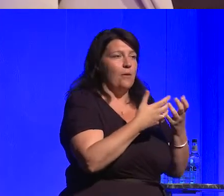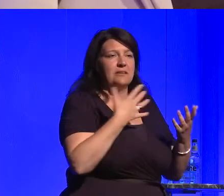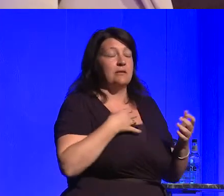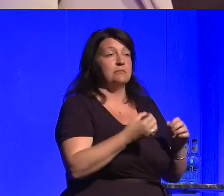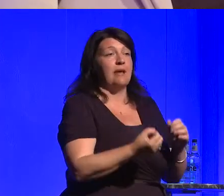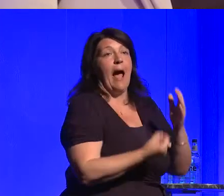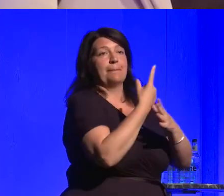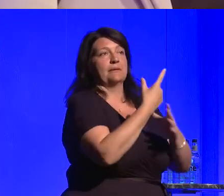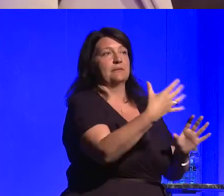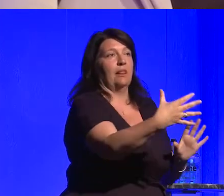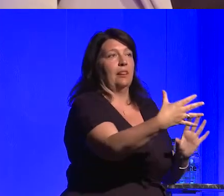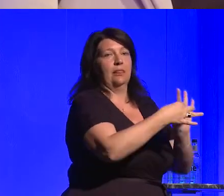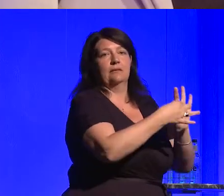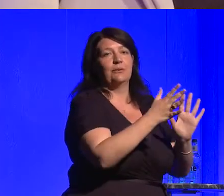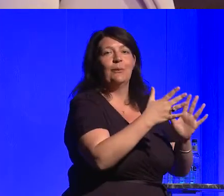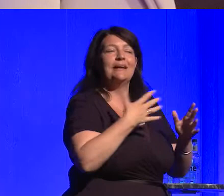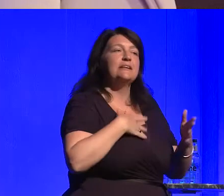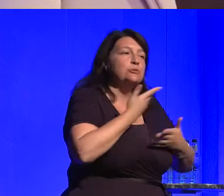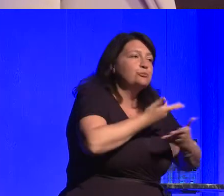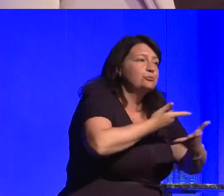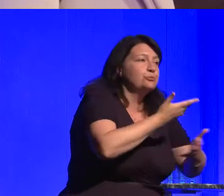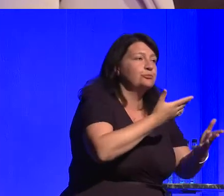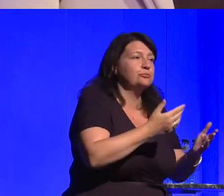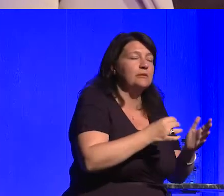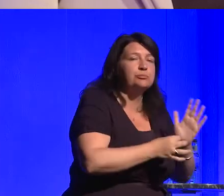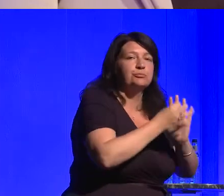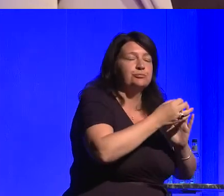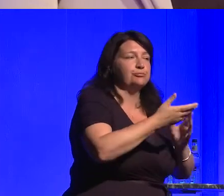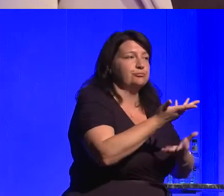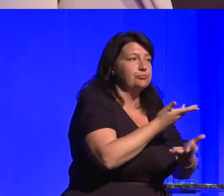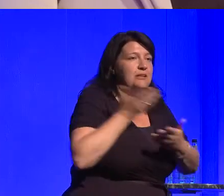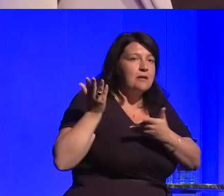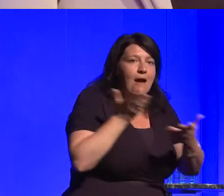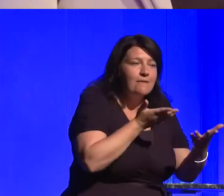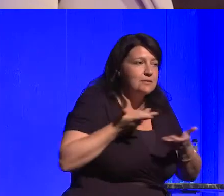We need to work with service providers, with GPs, with clinical commissioning colleagues